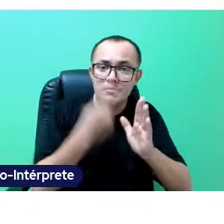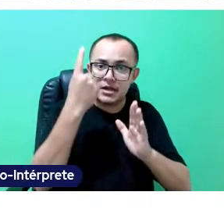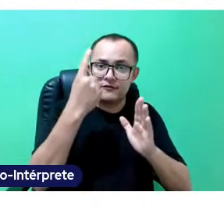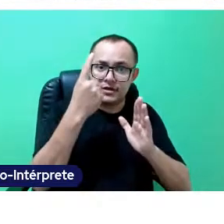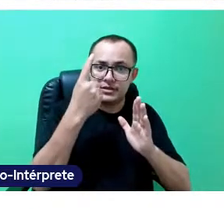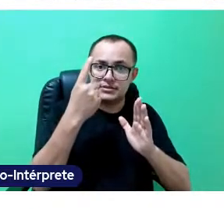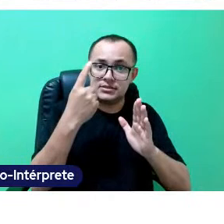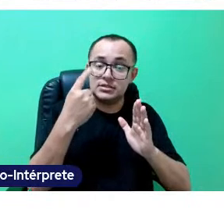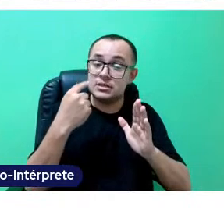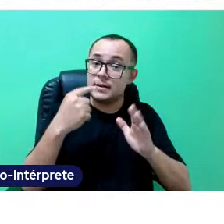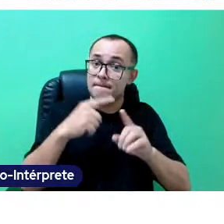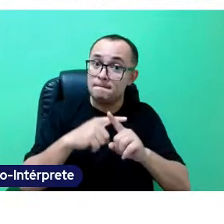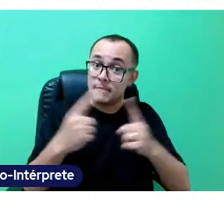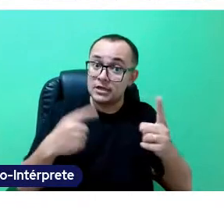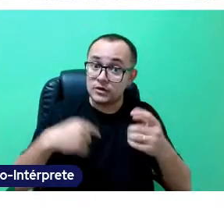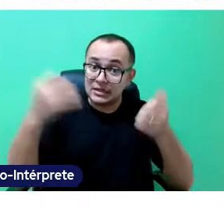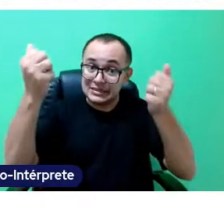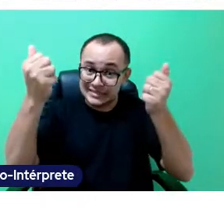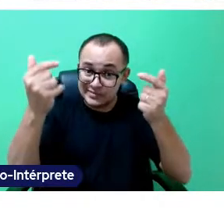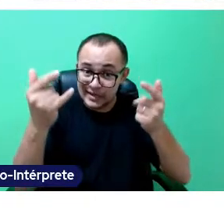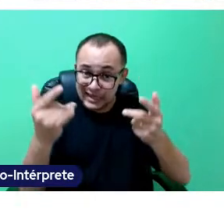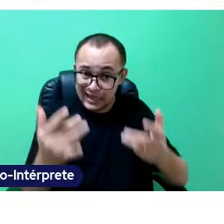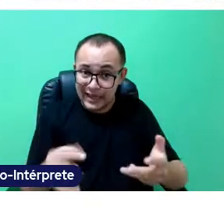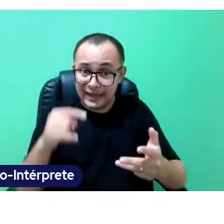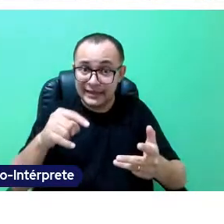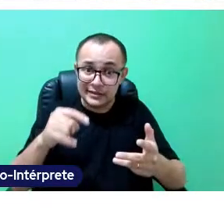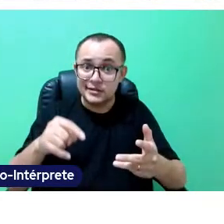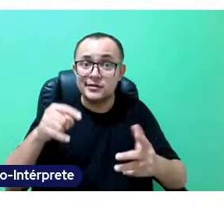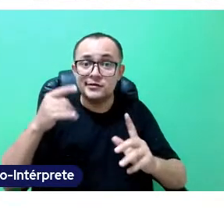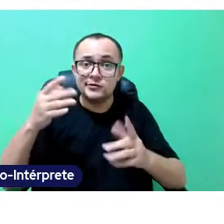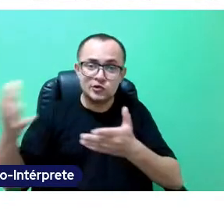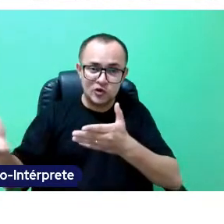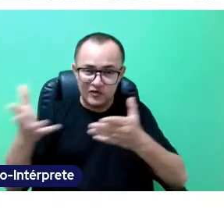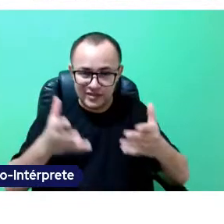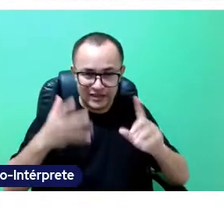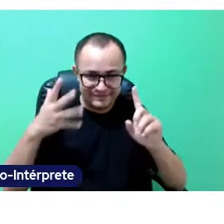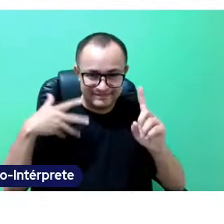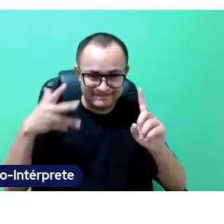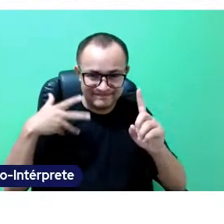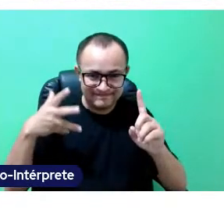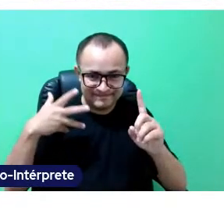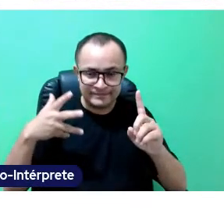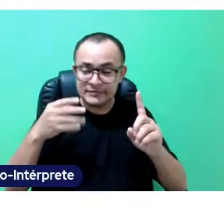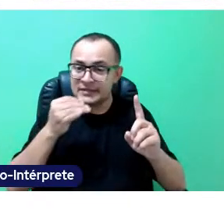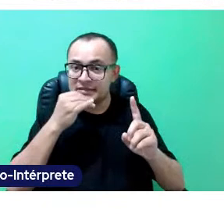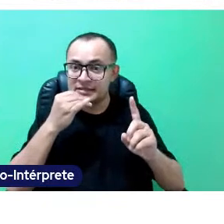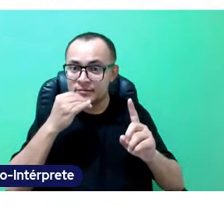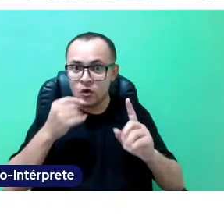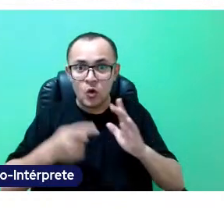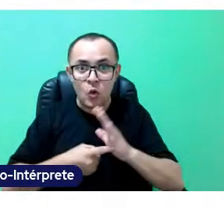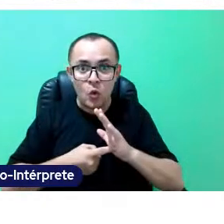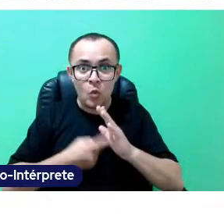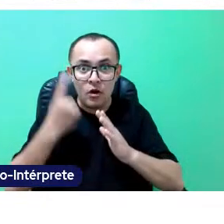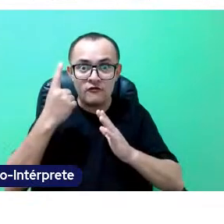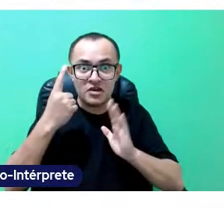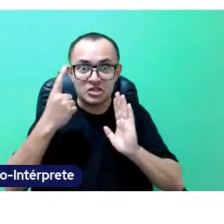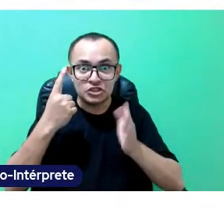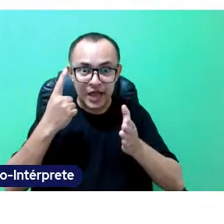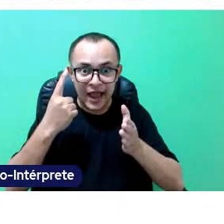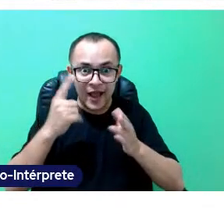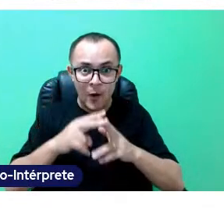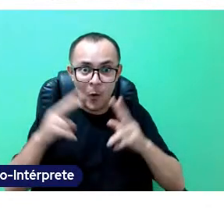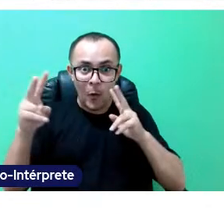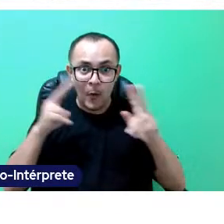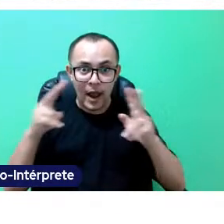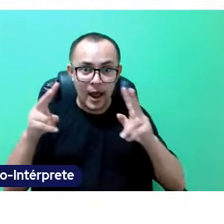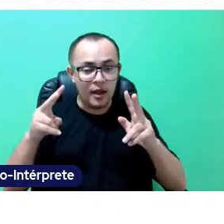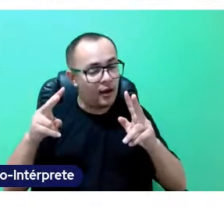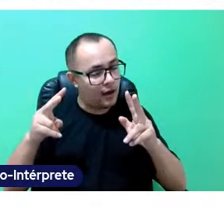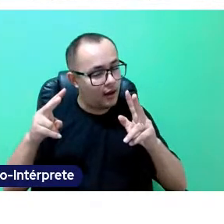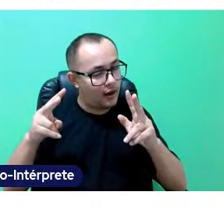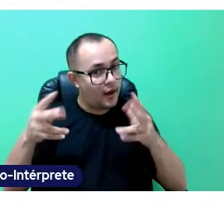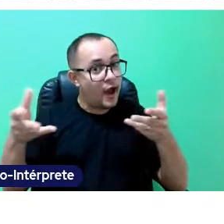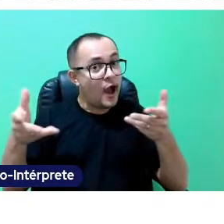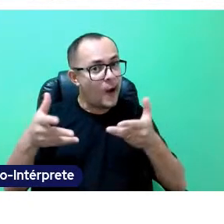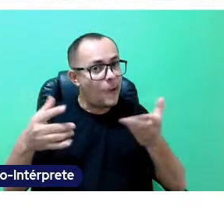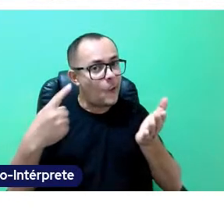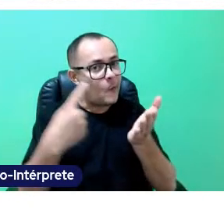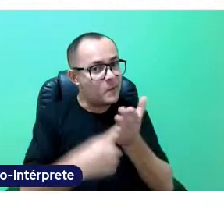say to our guests that once you participate in our online symposium, you will have to come for it again when it happens in person.